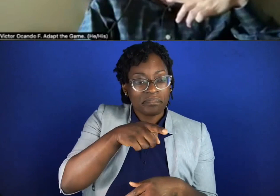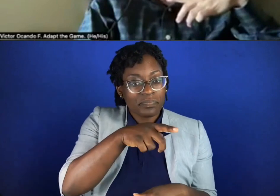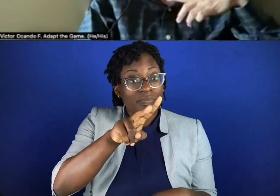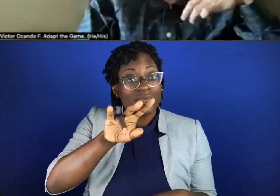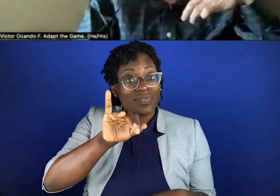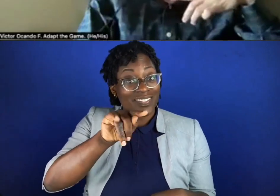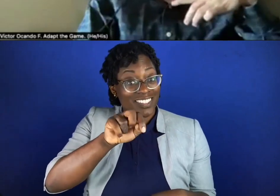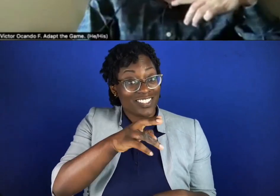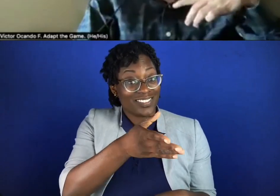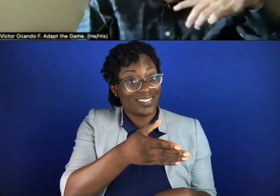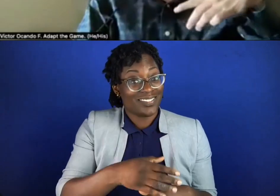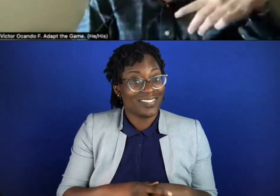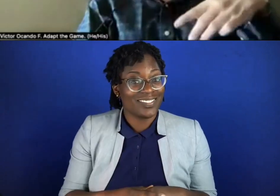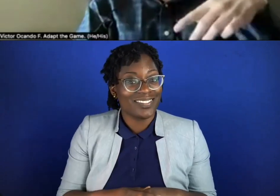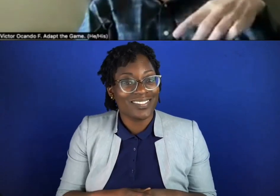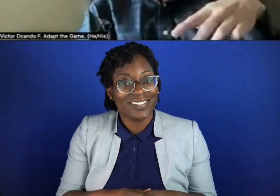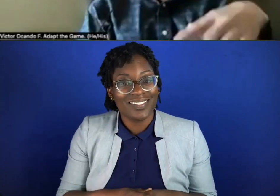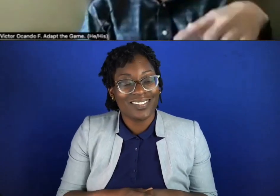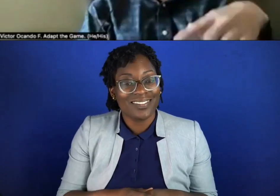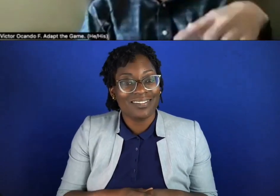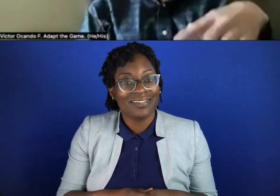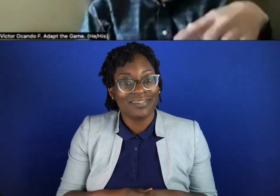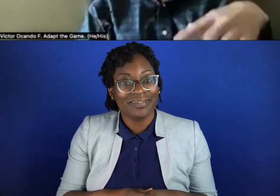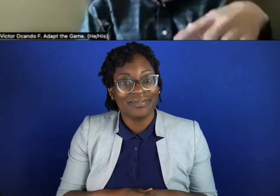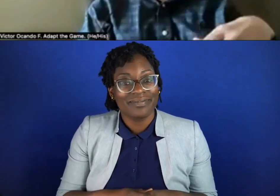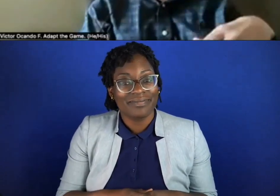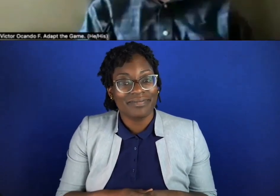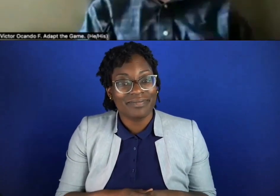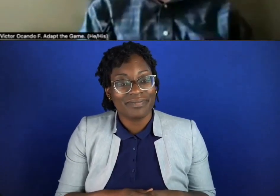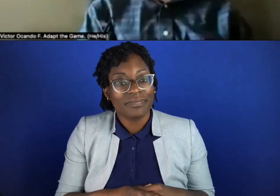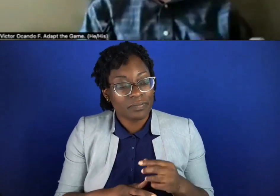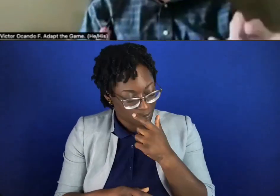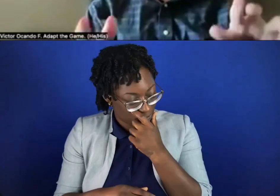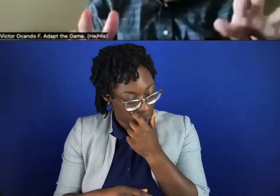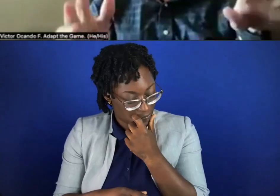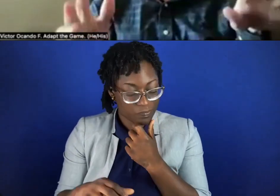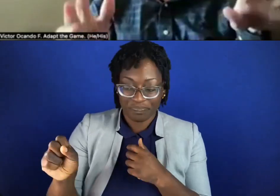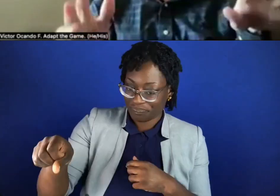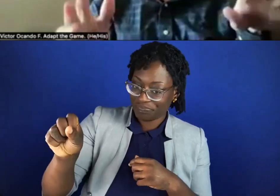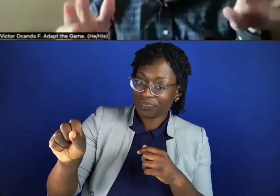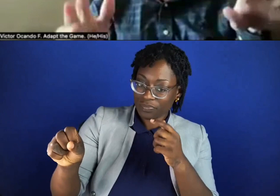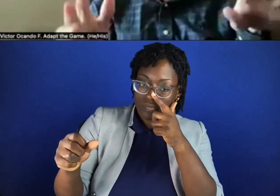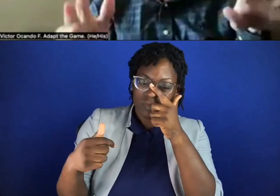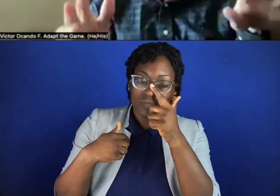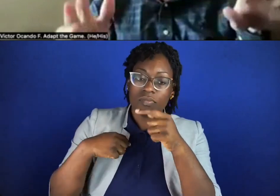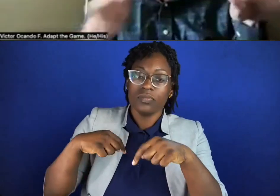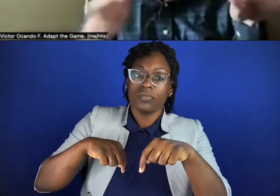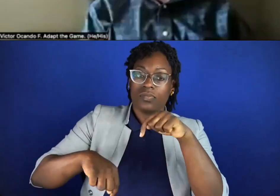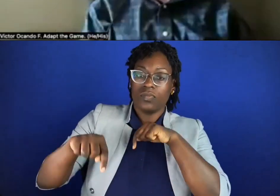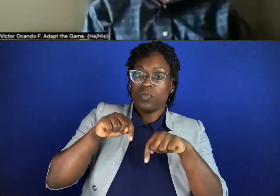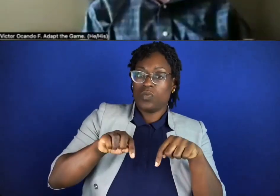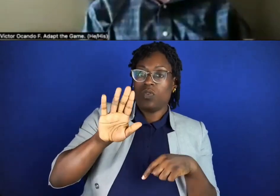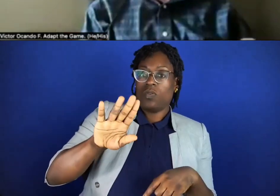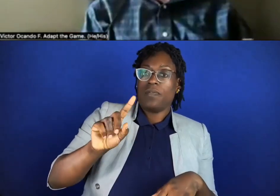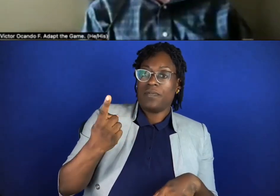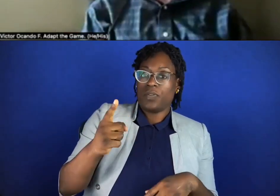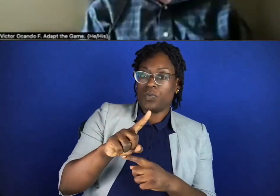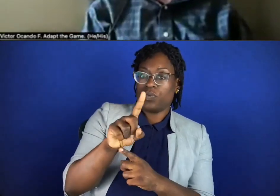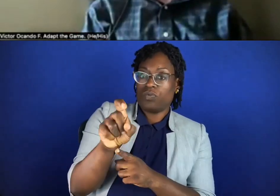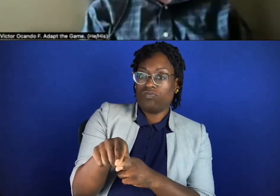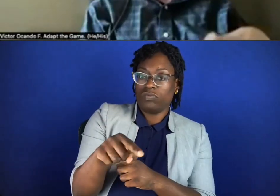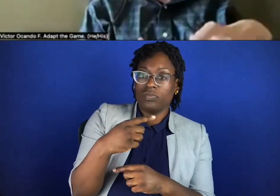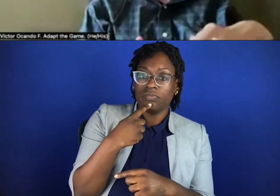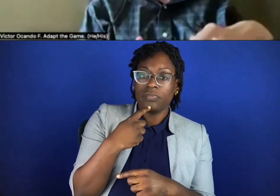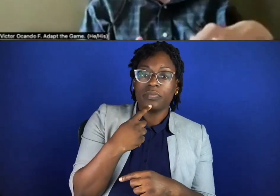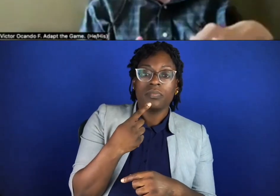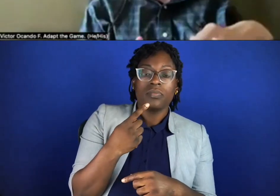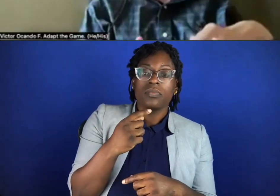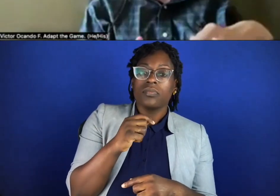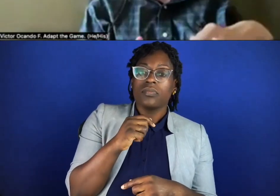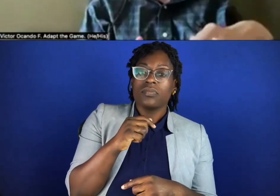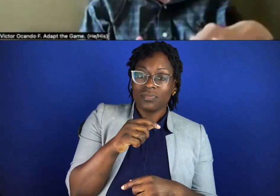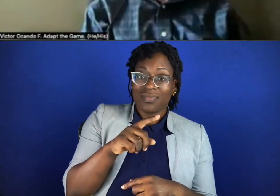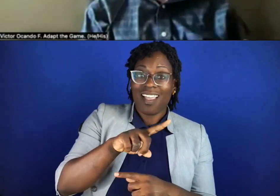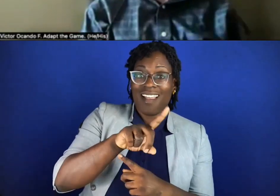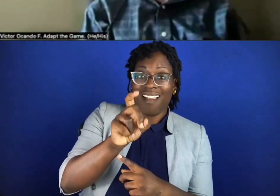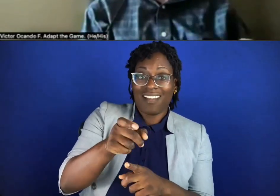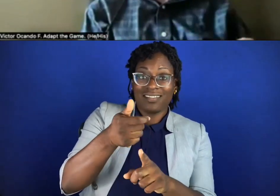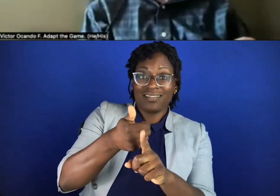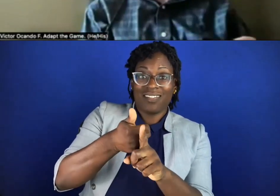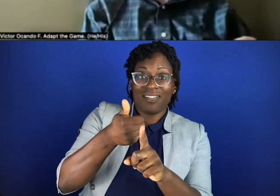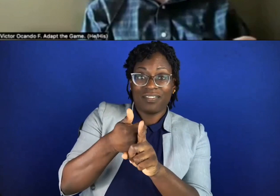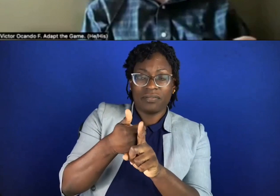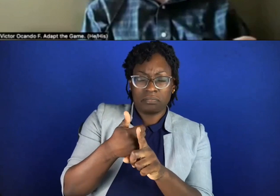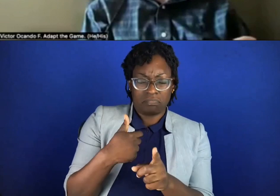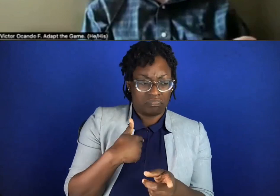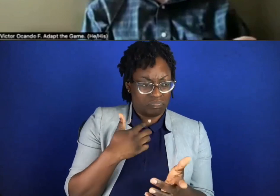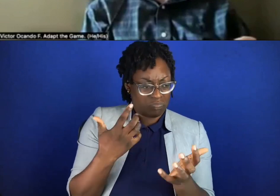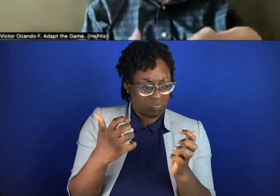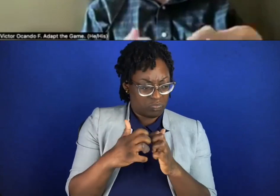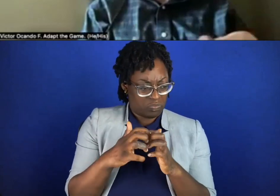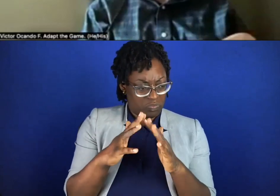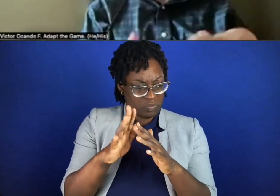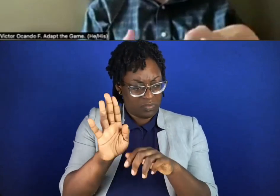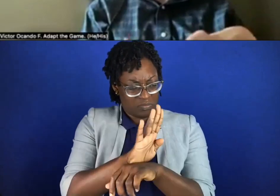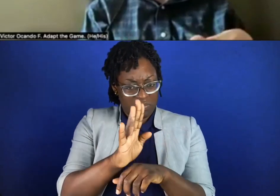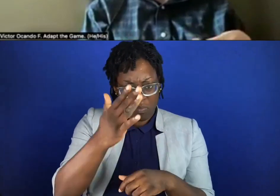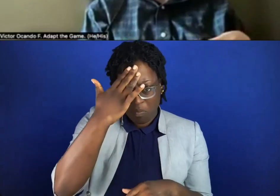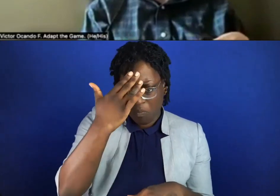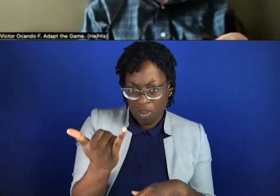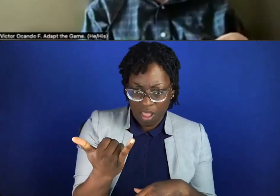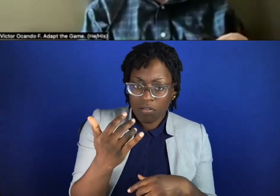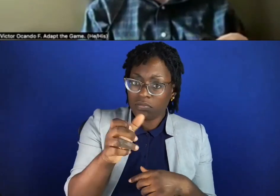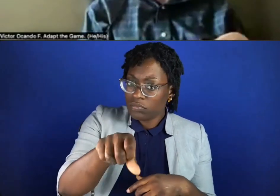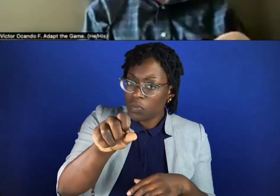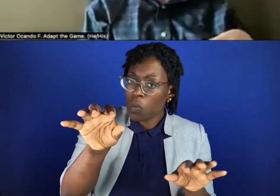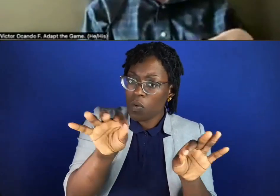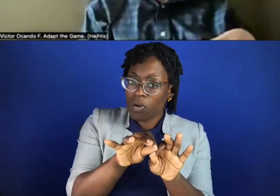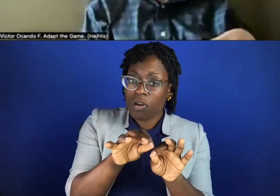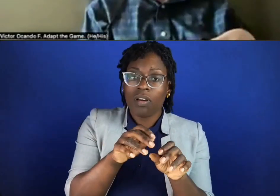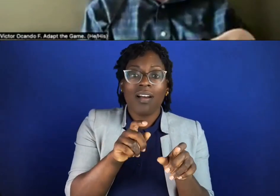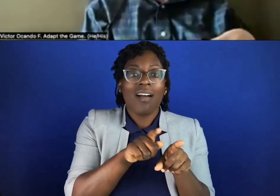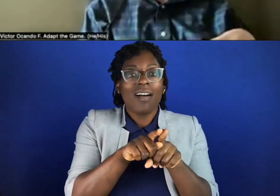Yah, I'll go back to your first question and say that start with why you want to do this